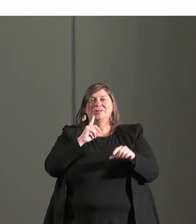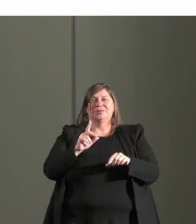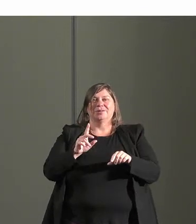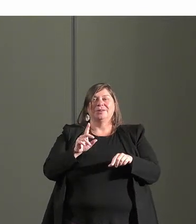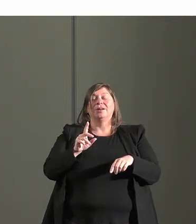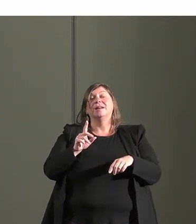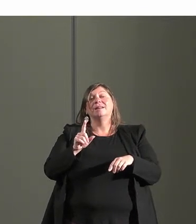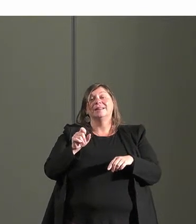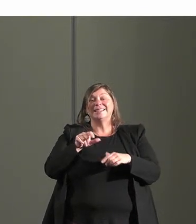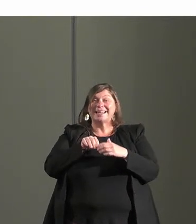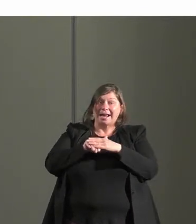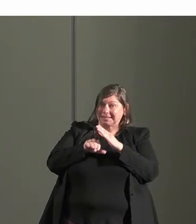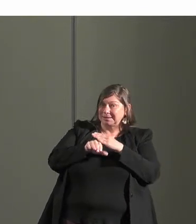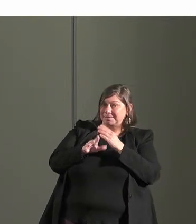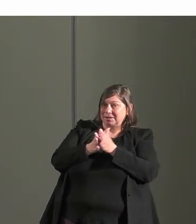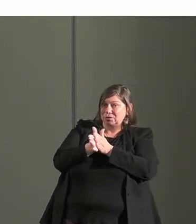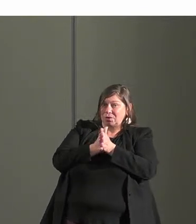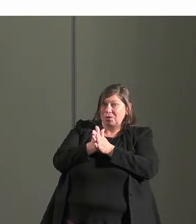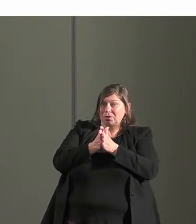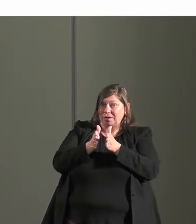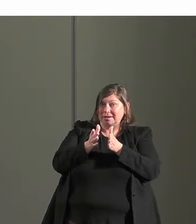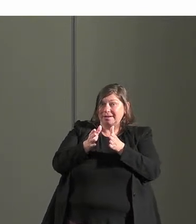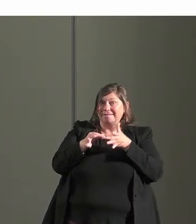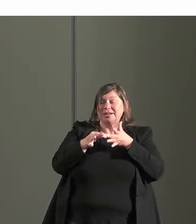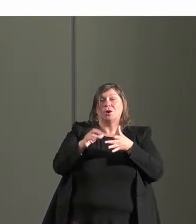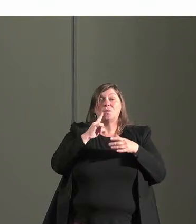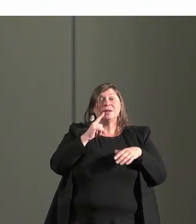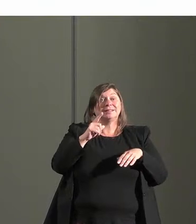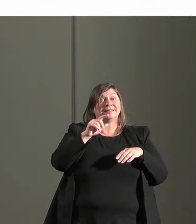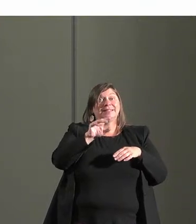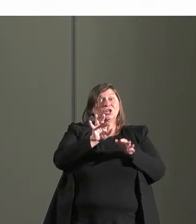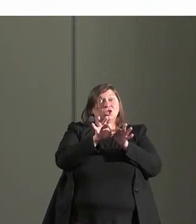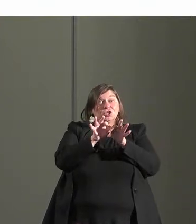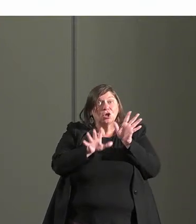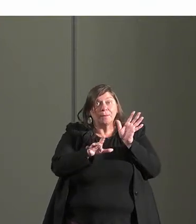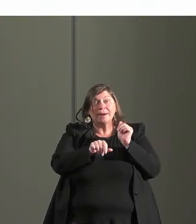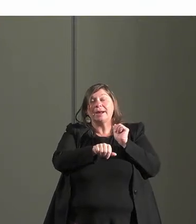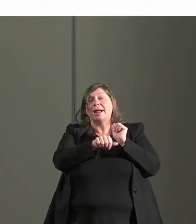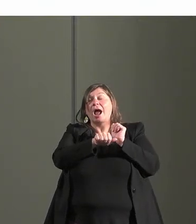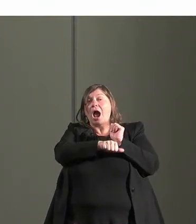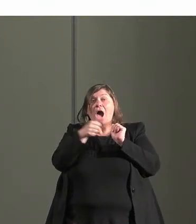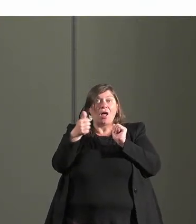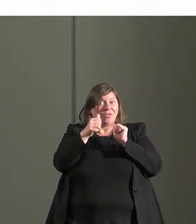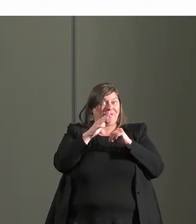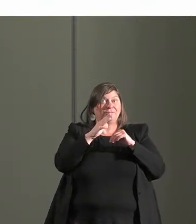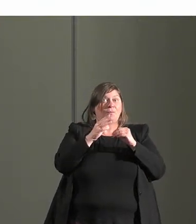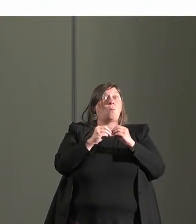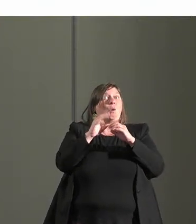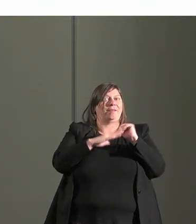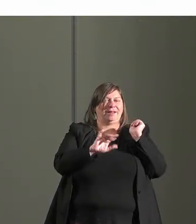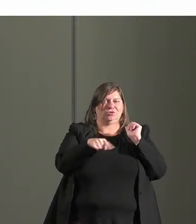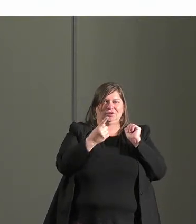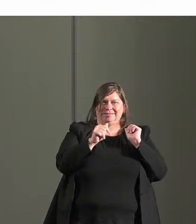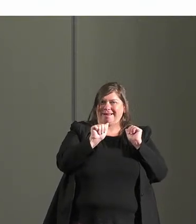And there is interests. This is an accessibility driven feature and we've seen interpreting beyond sign